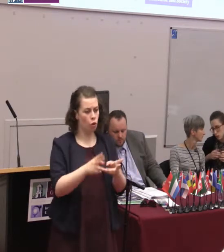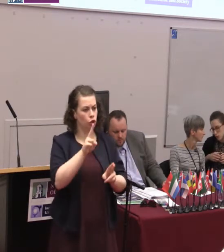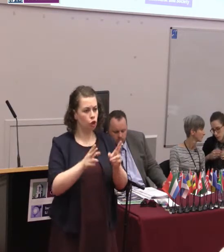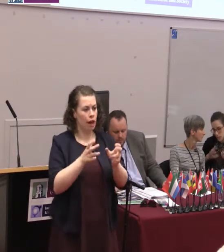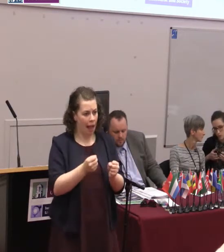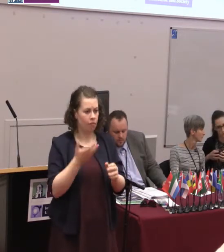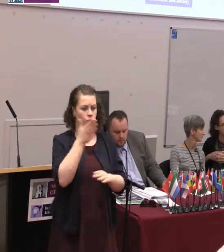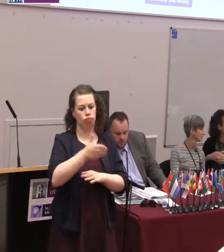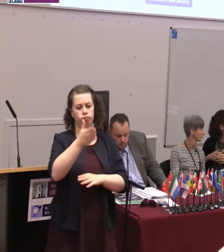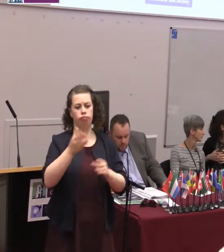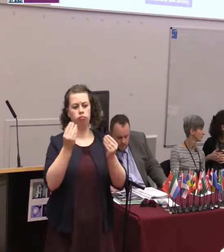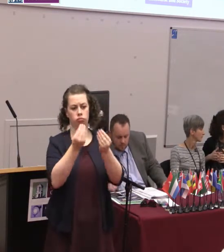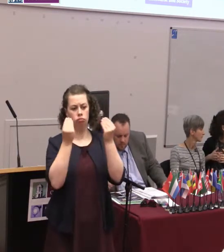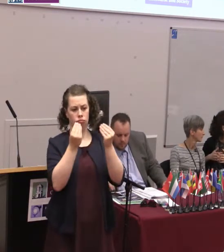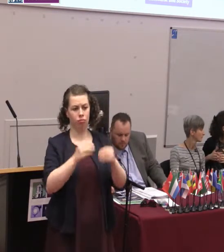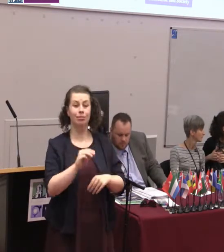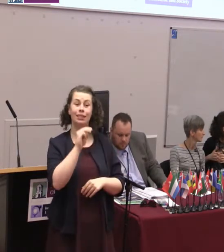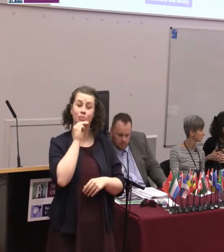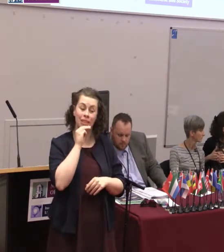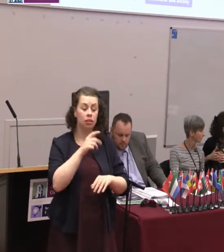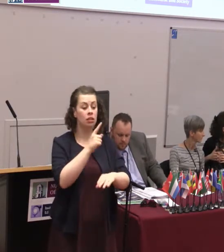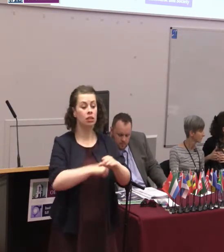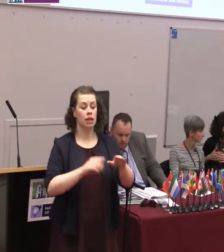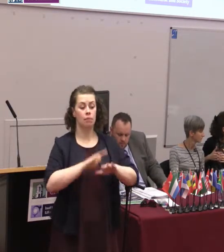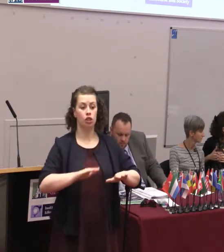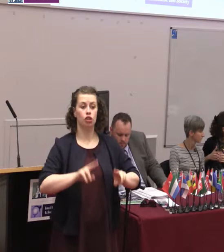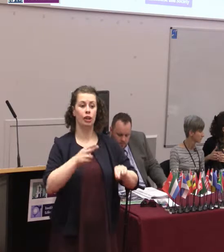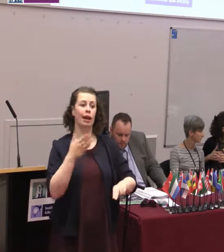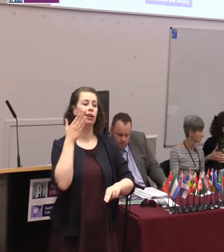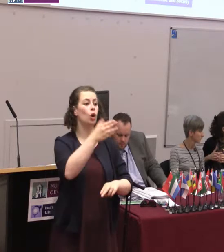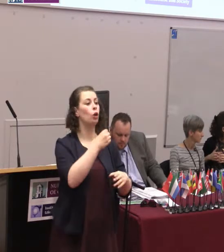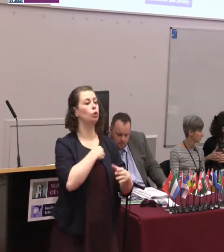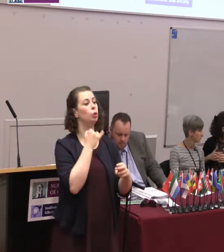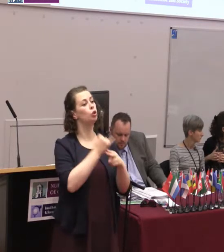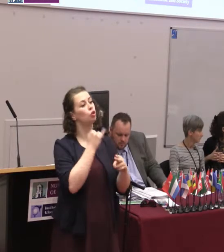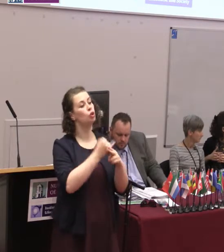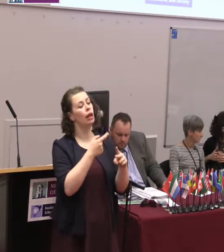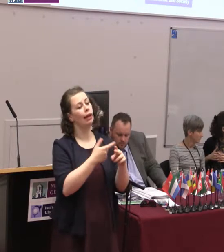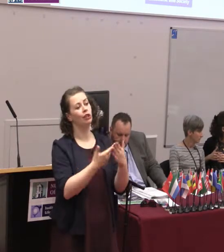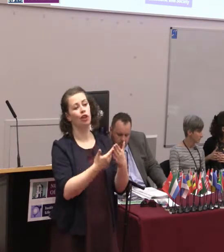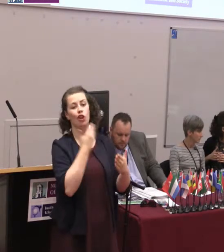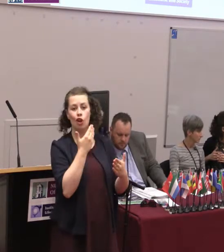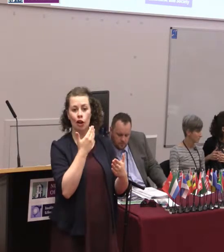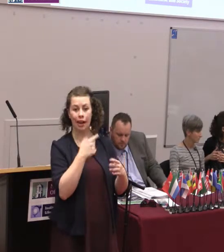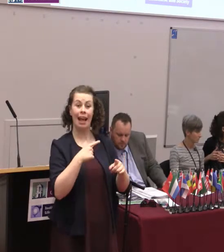This will mean disabled children can go to their own local schools and be alongside other